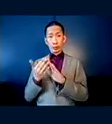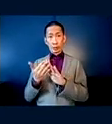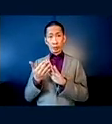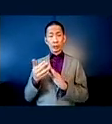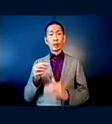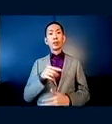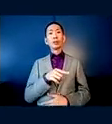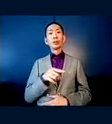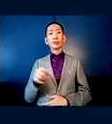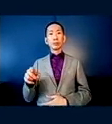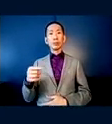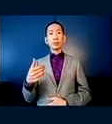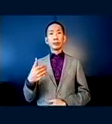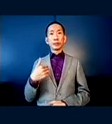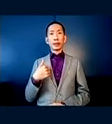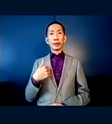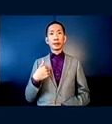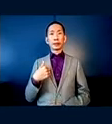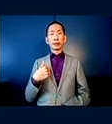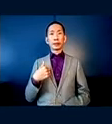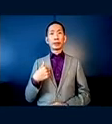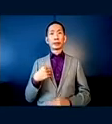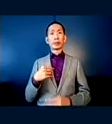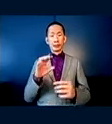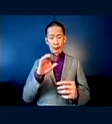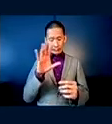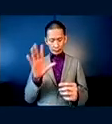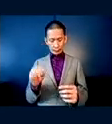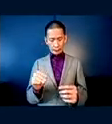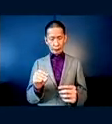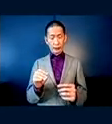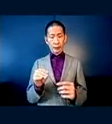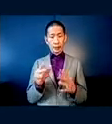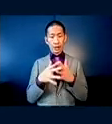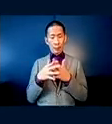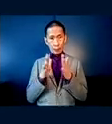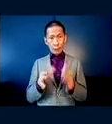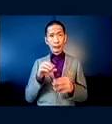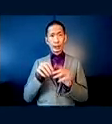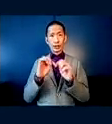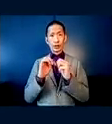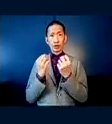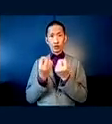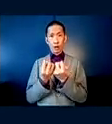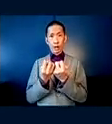THESE NATIVE AMERICAN COMMUNITIES, THEY WERE -- THEY HAD AFRICAN AFRICAN AMERICANS IN